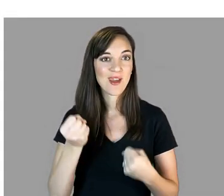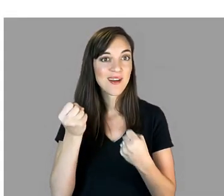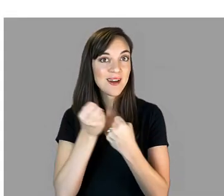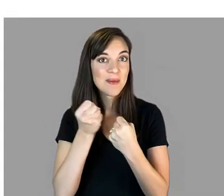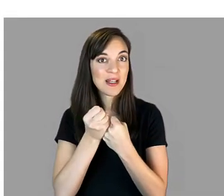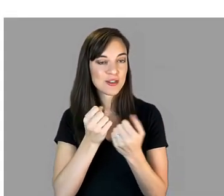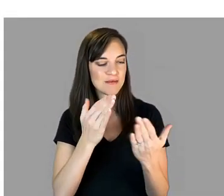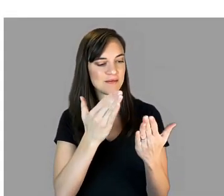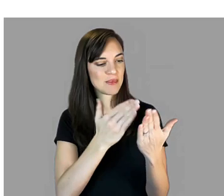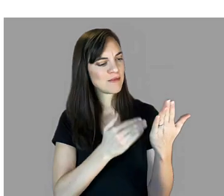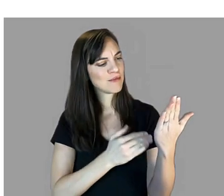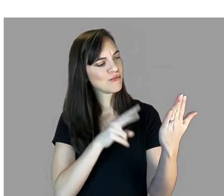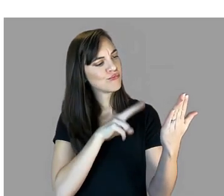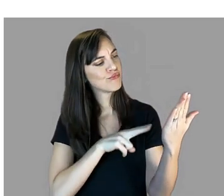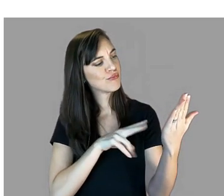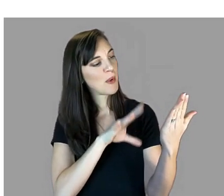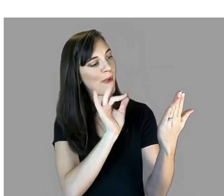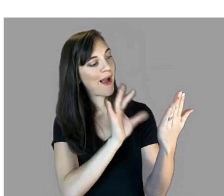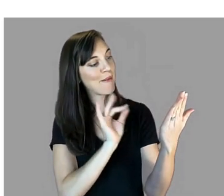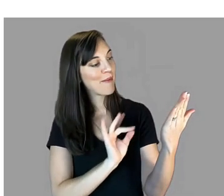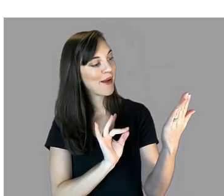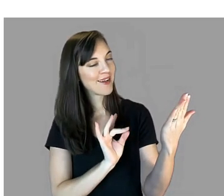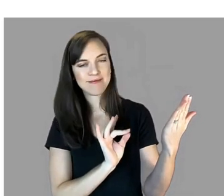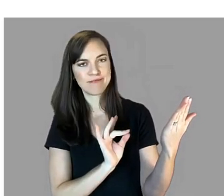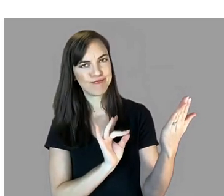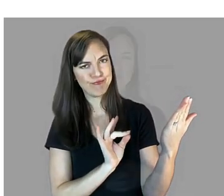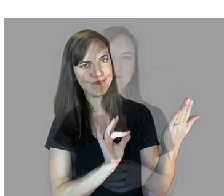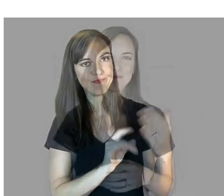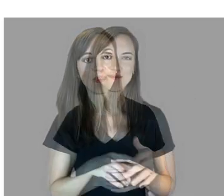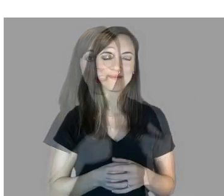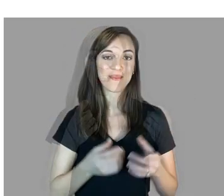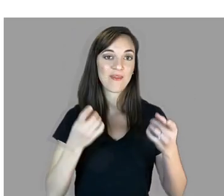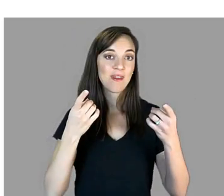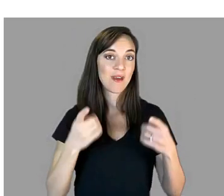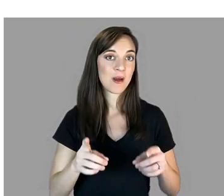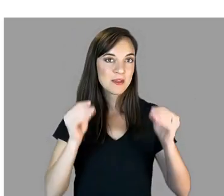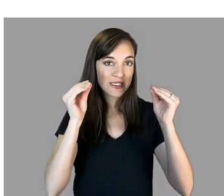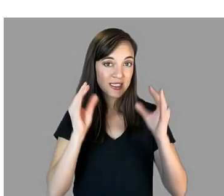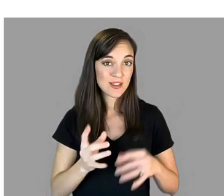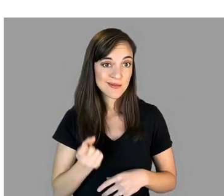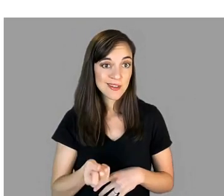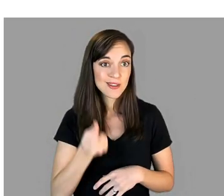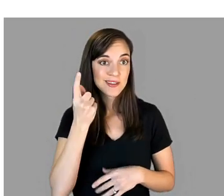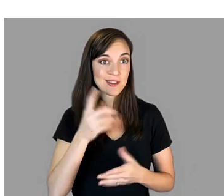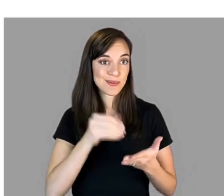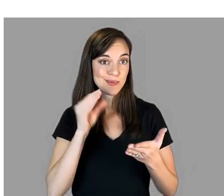"Identifying effective [accommodations] takes more than picking from a list [or menu].